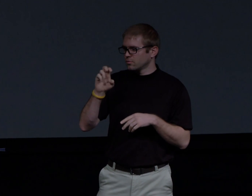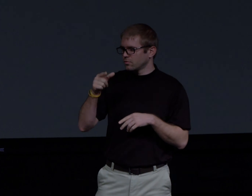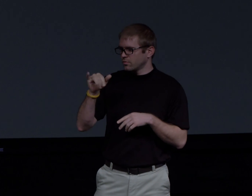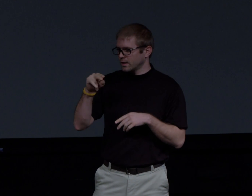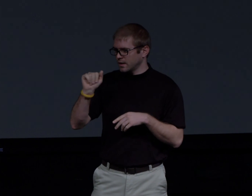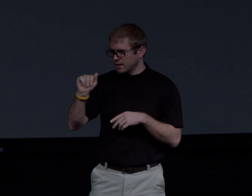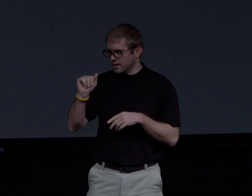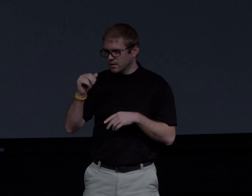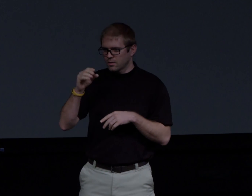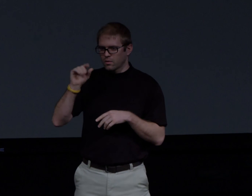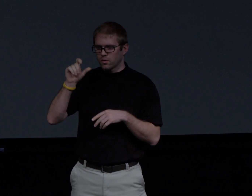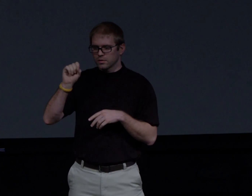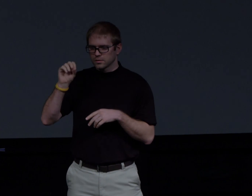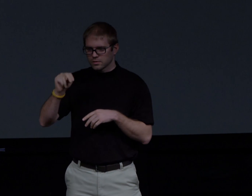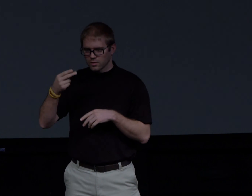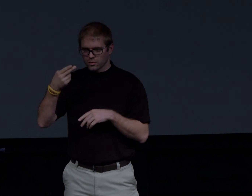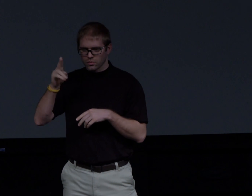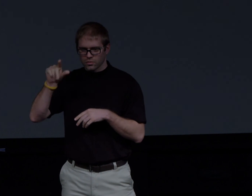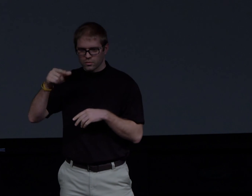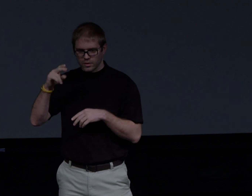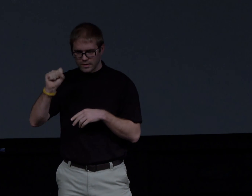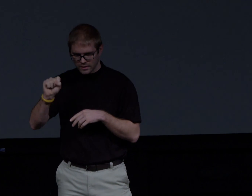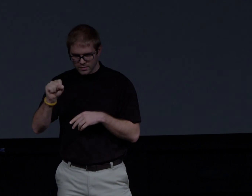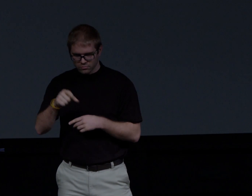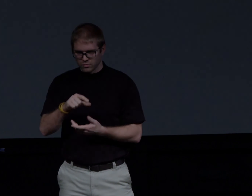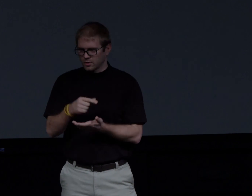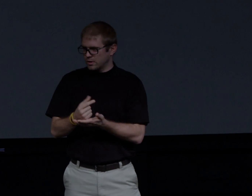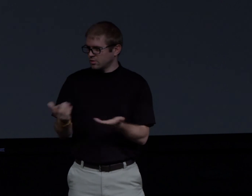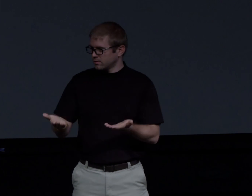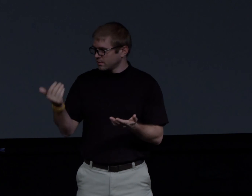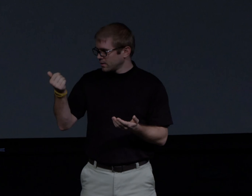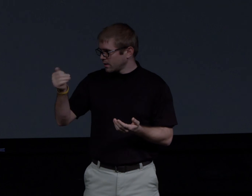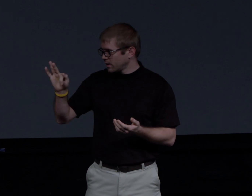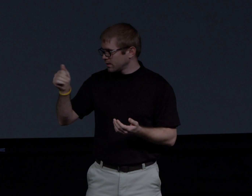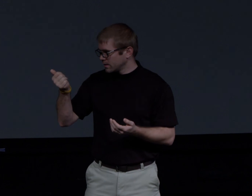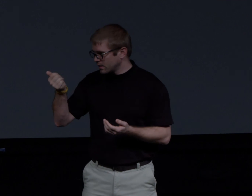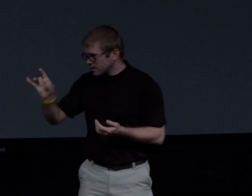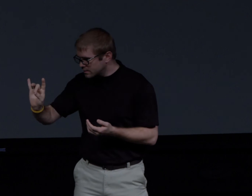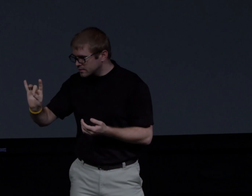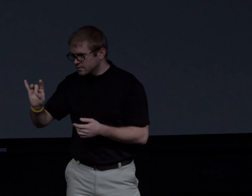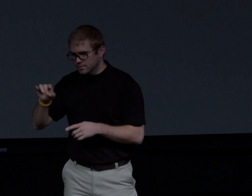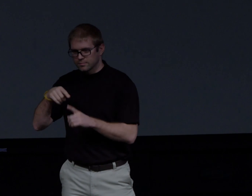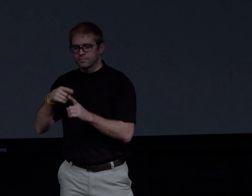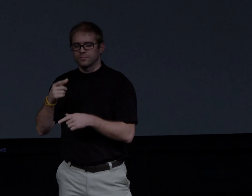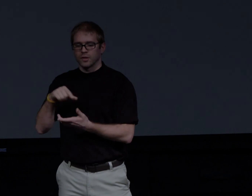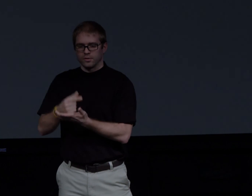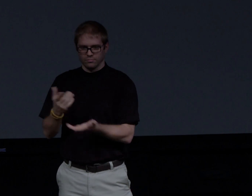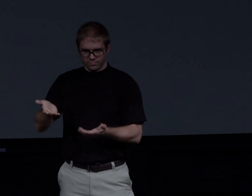I'd like to introduce Dr. Regina Olson Hughes,